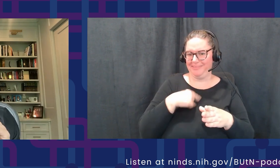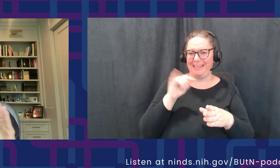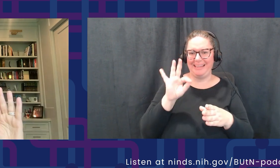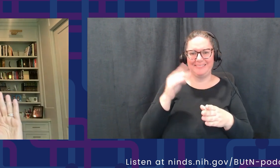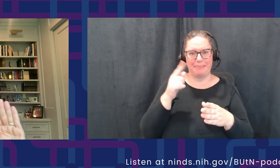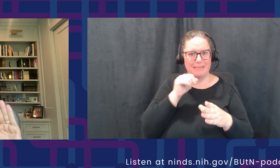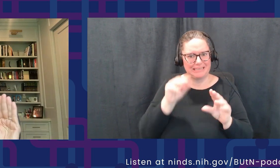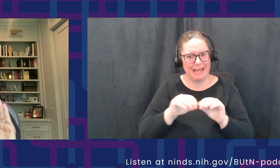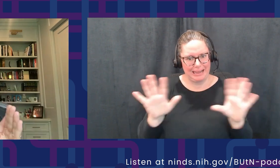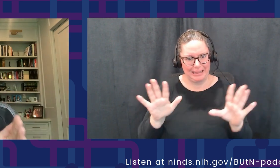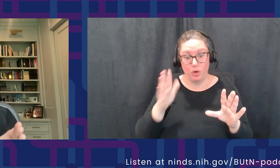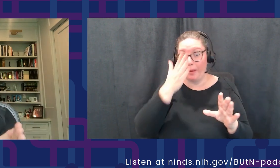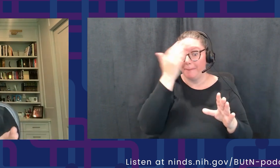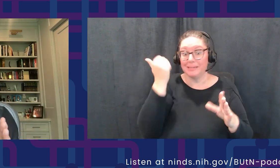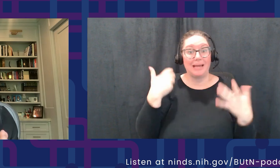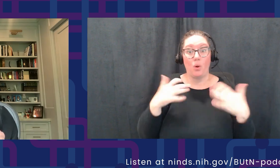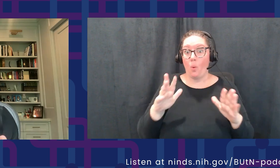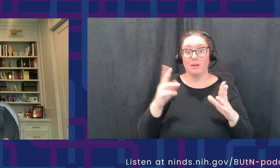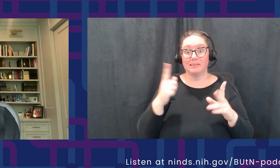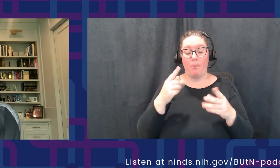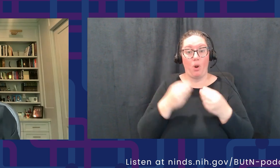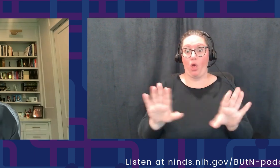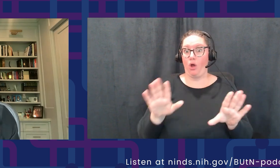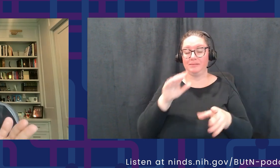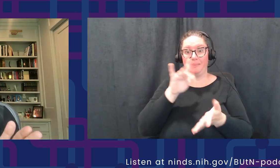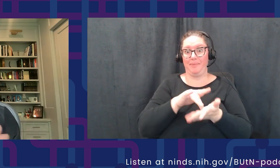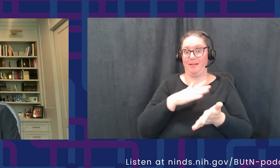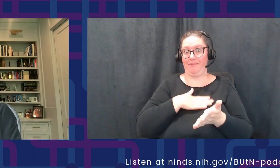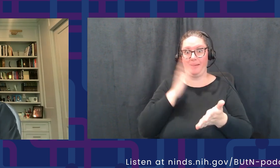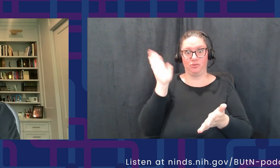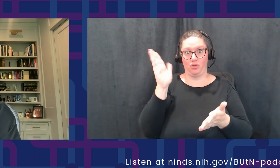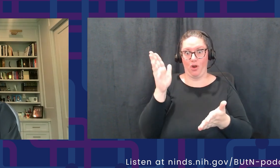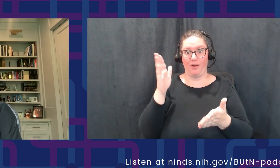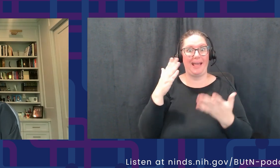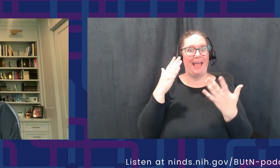Because I don't want somebody lost in the middle of my talk and now they're lost in the second half.